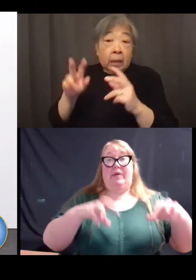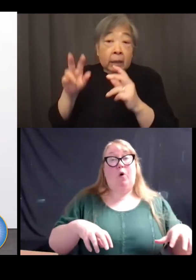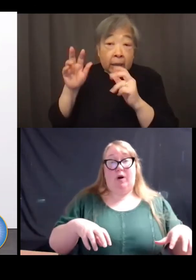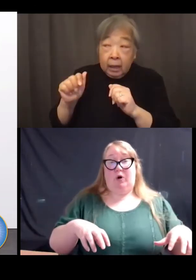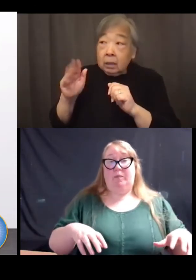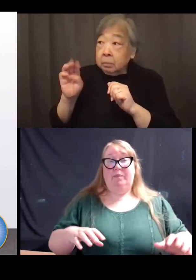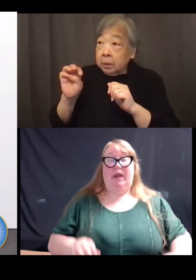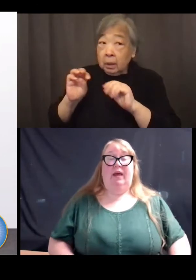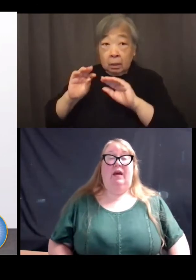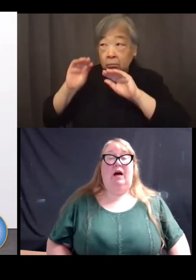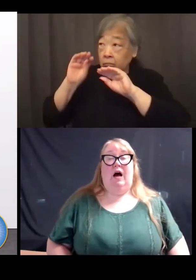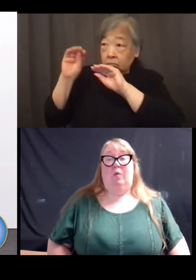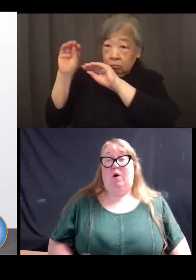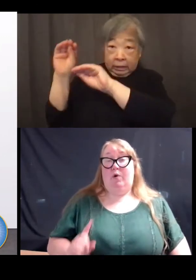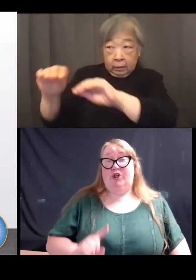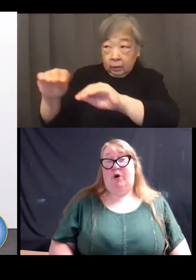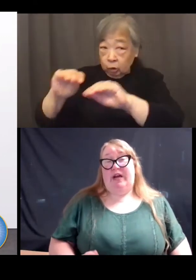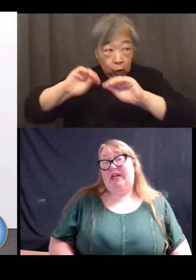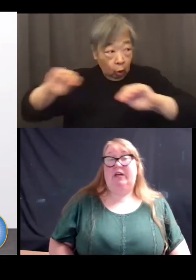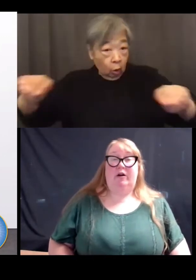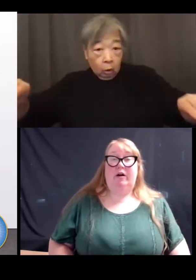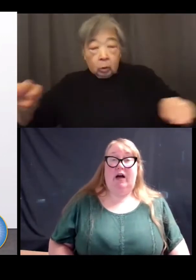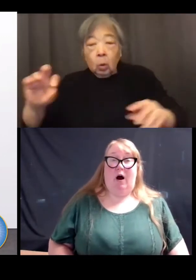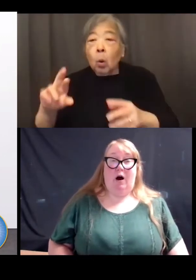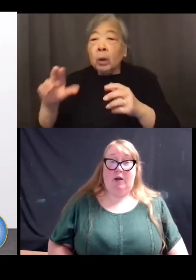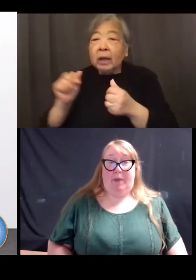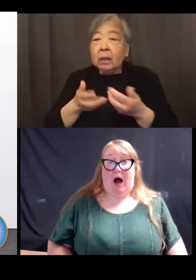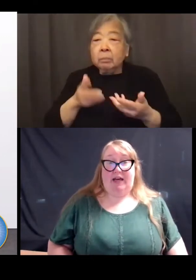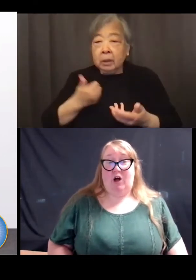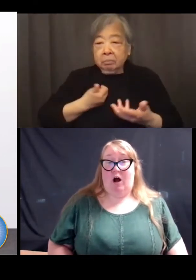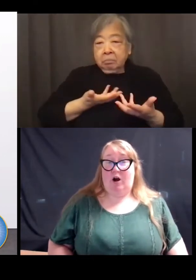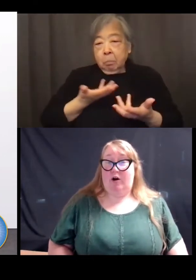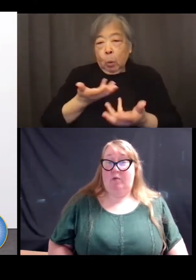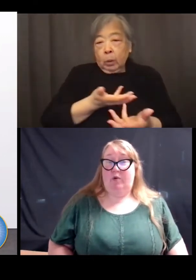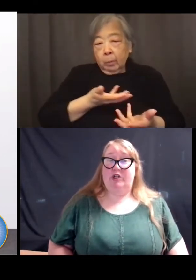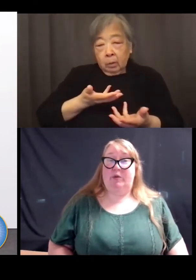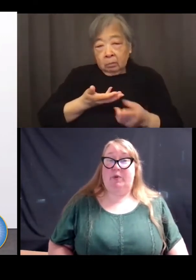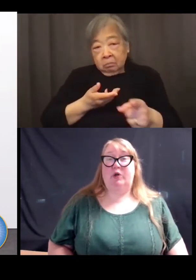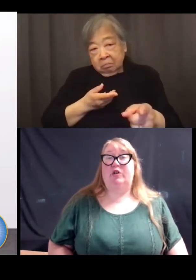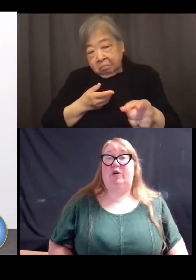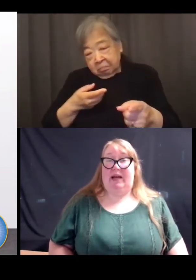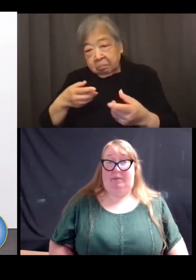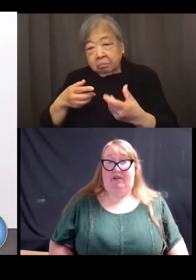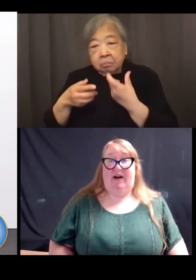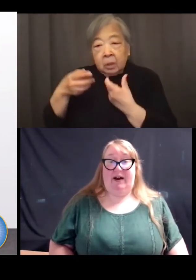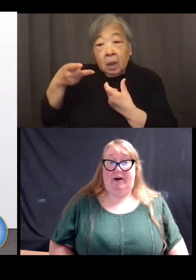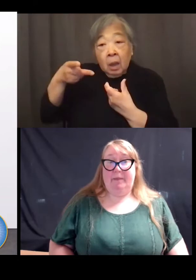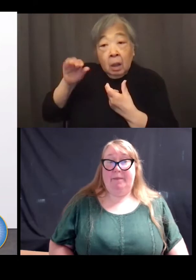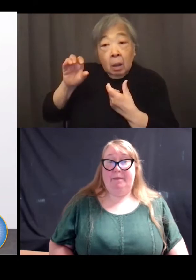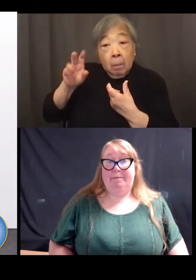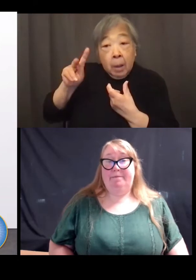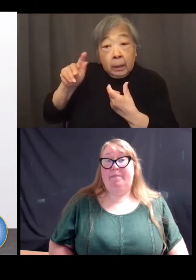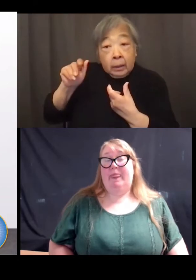be portable. What we are showing here are pocket talker which is a personal amplifier,